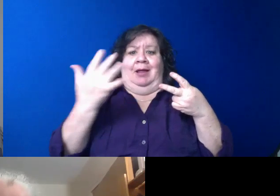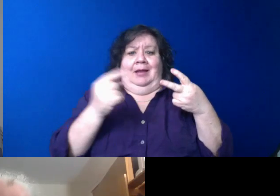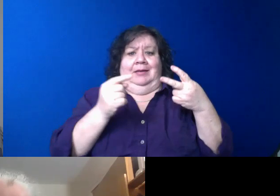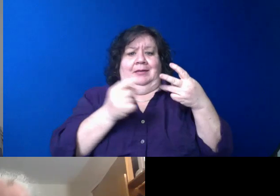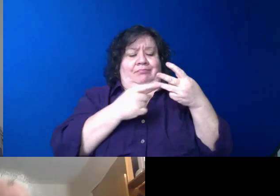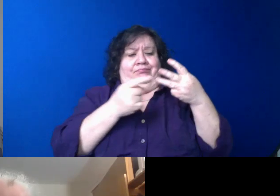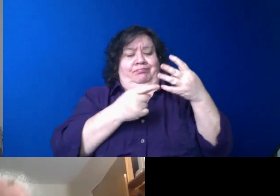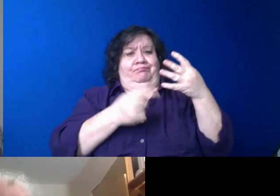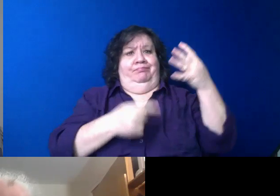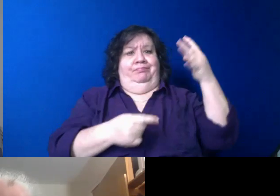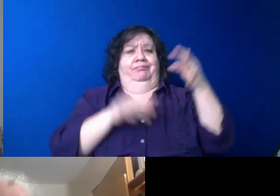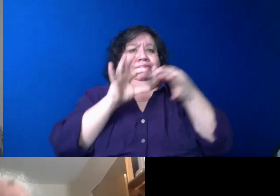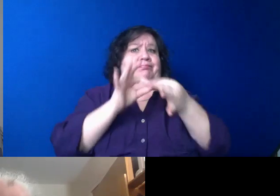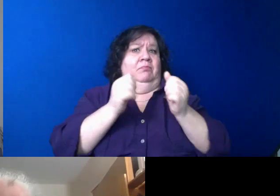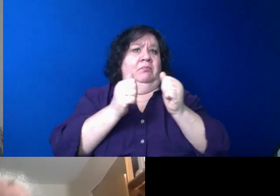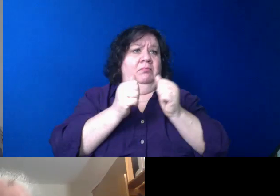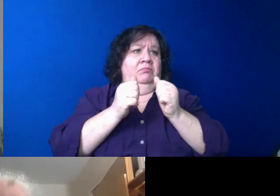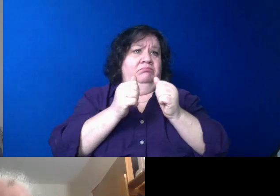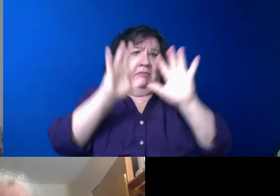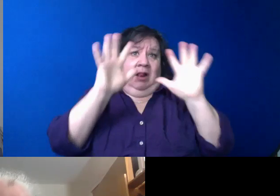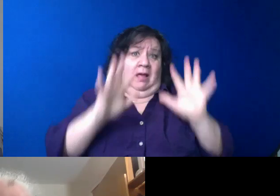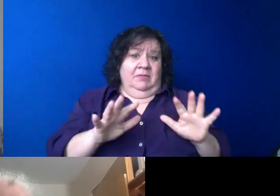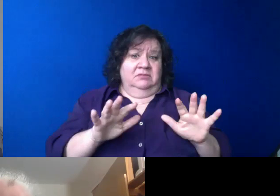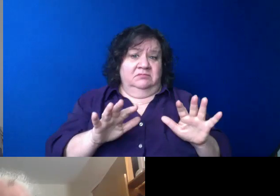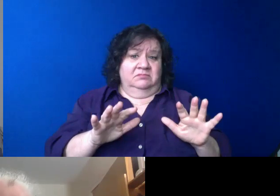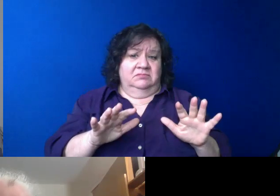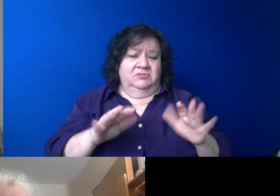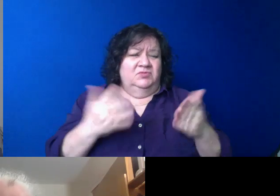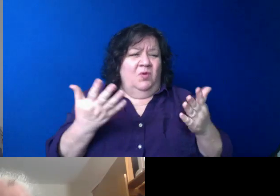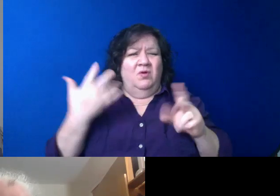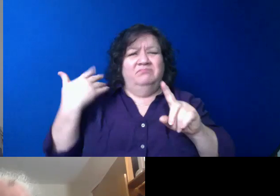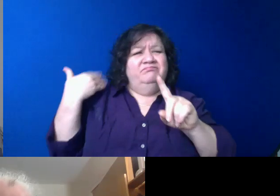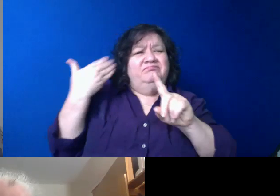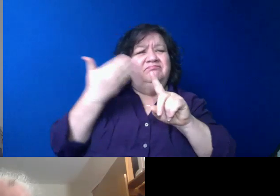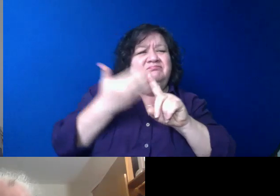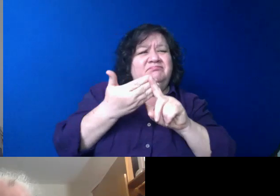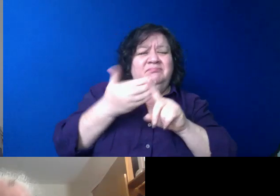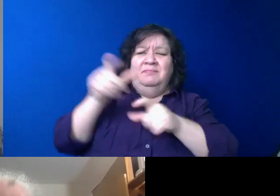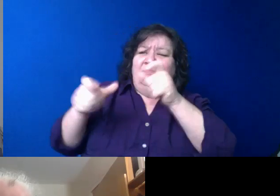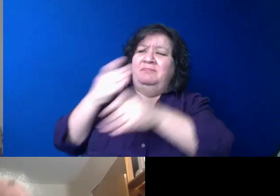in terms of inclusion of persons with disabilities uh in in this all these activities documents and